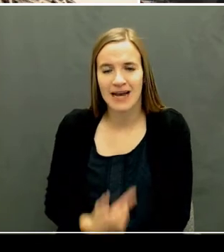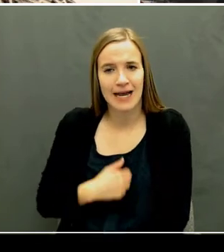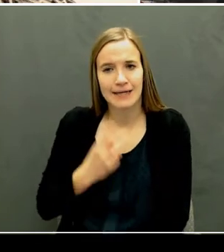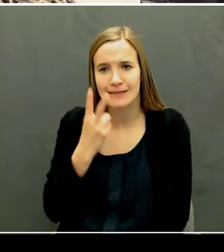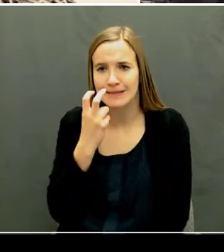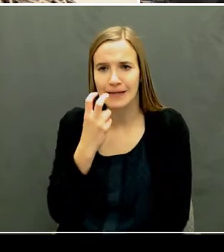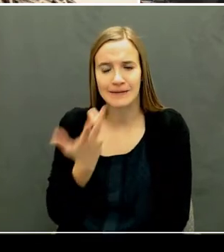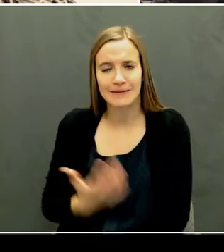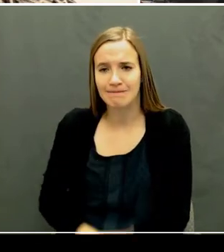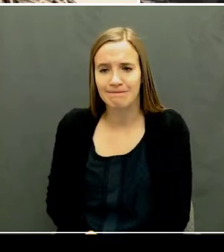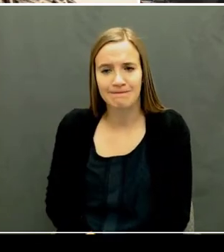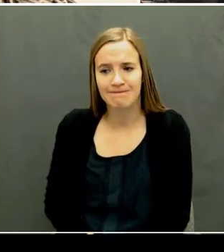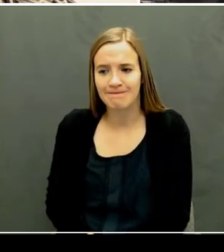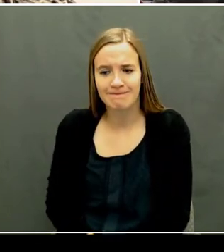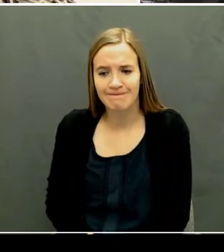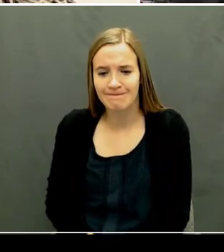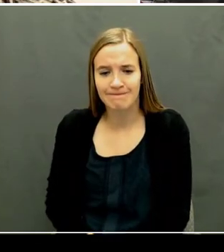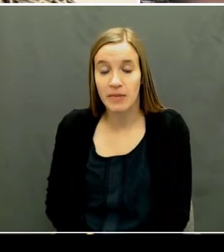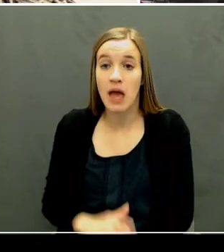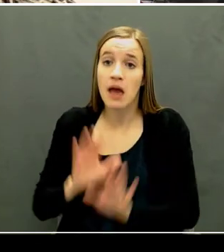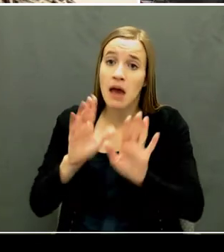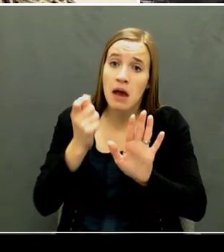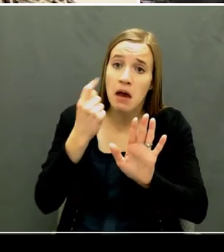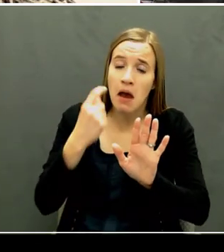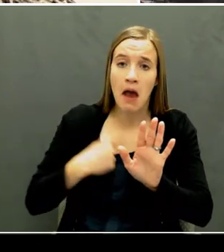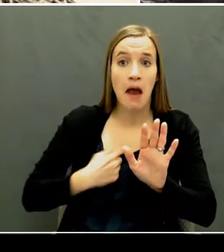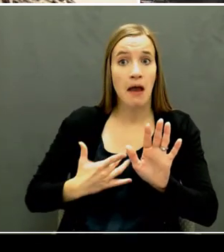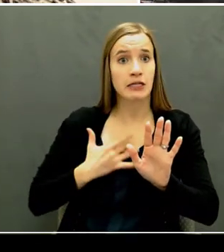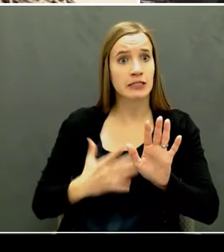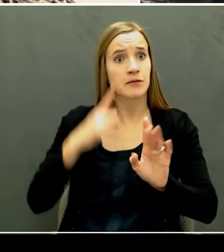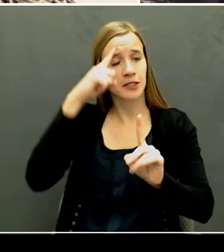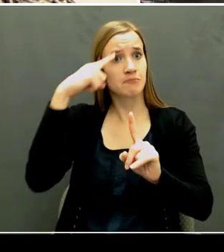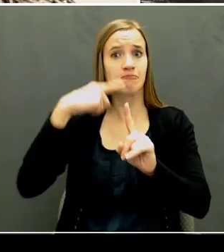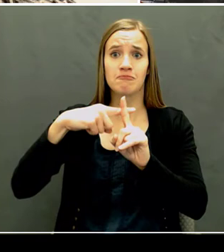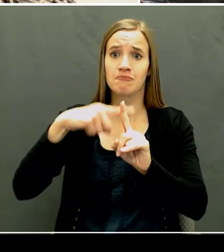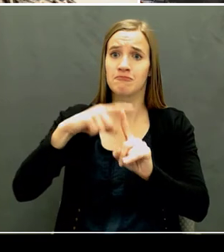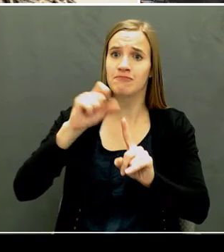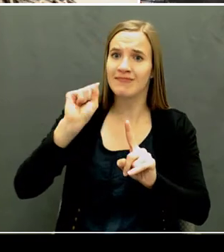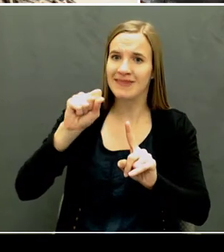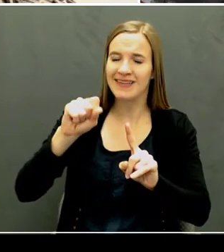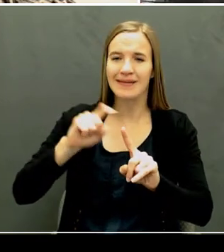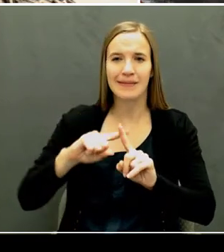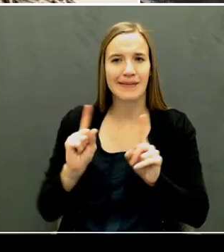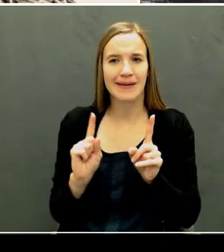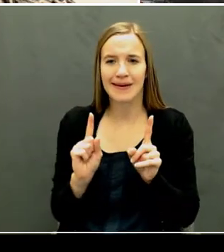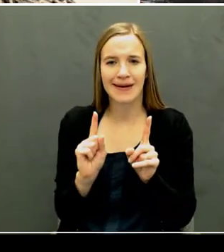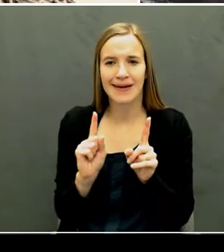an optimistic person. Don't get me wrong. But you know, we were not included in previous packages.